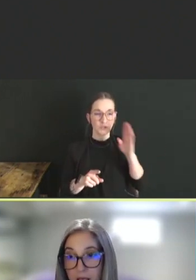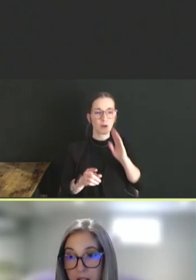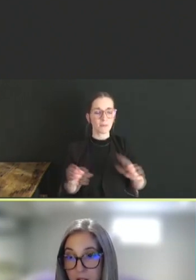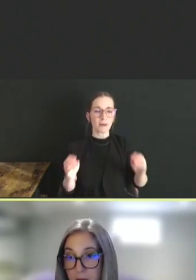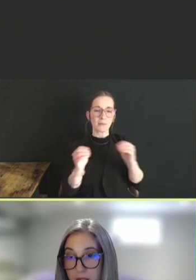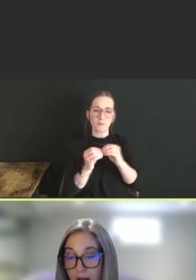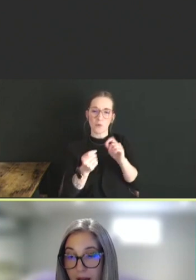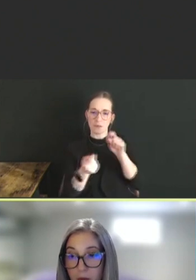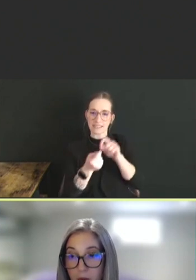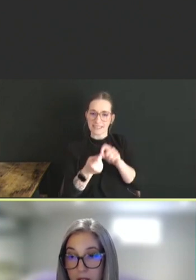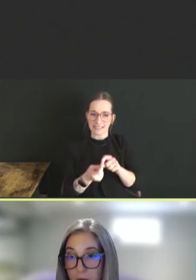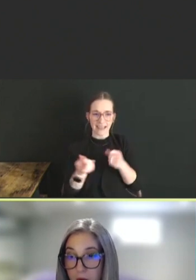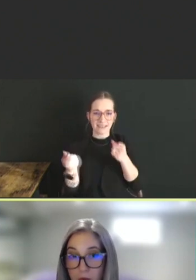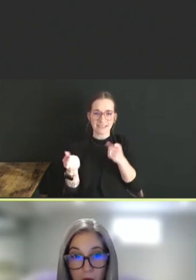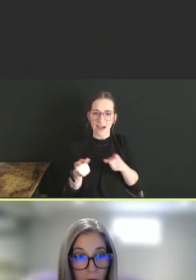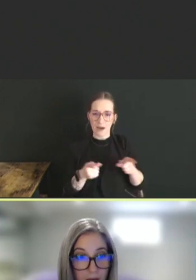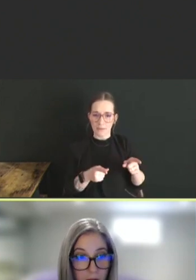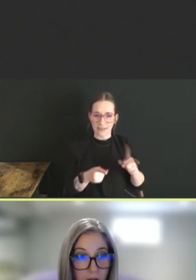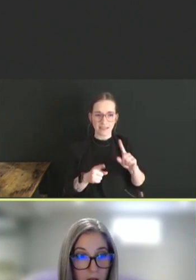in terms of how this will roll out.